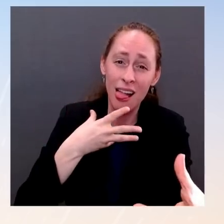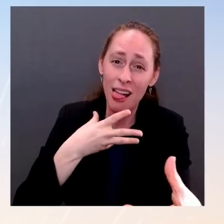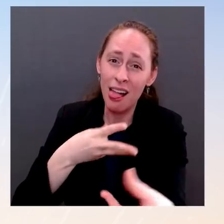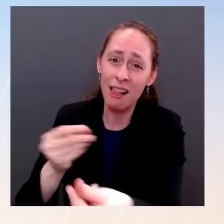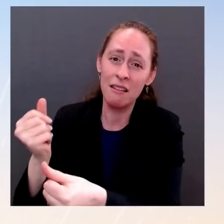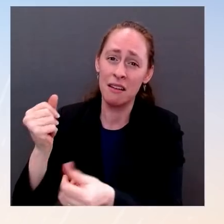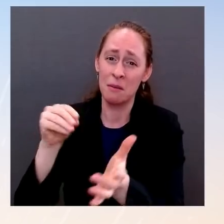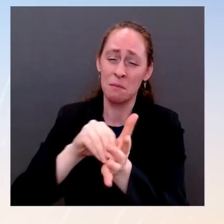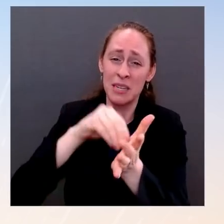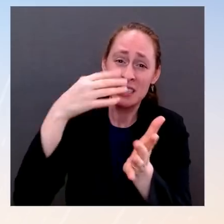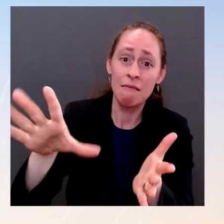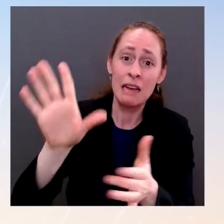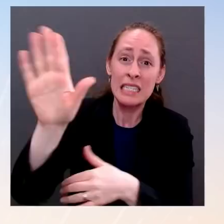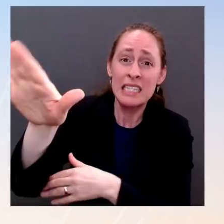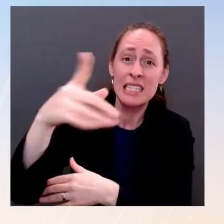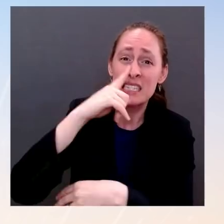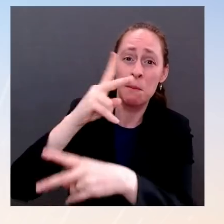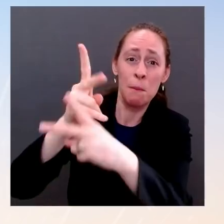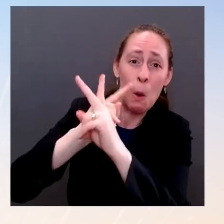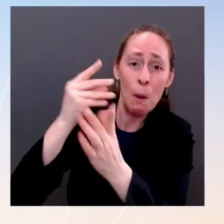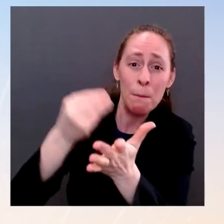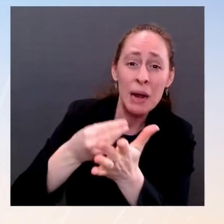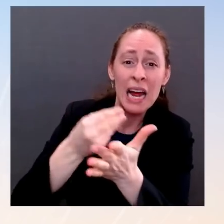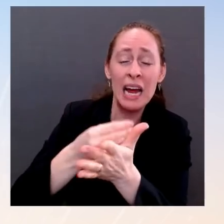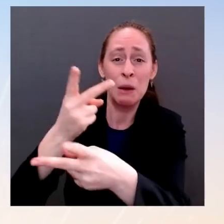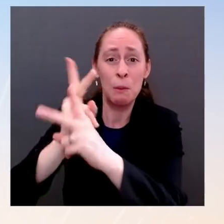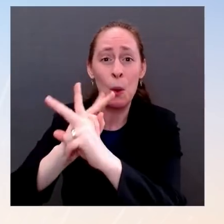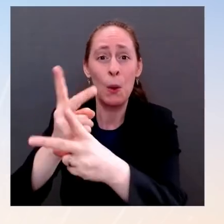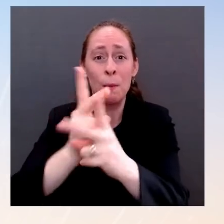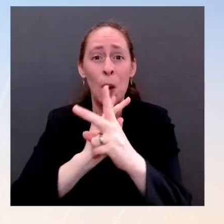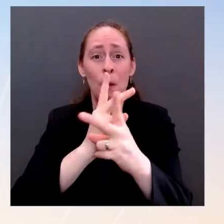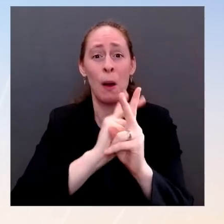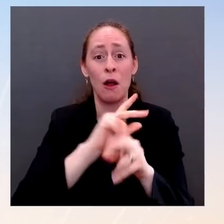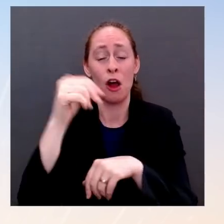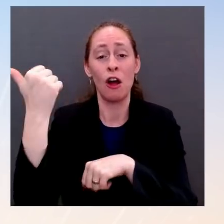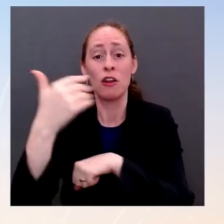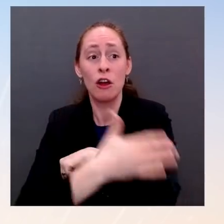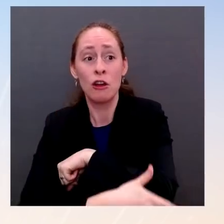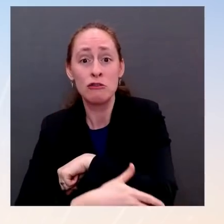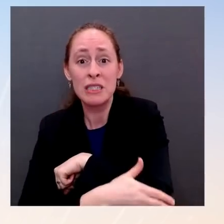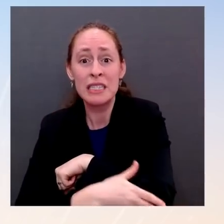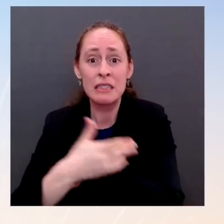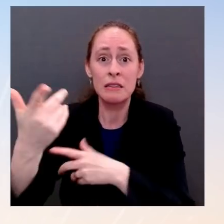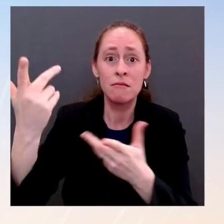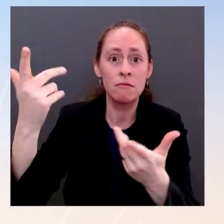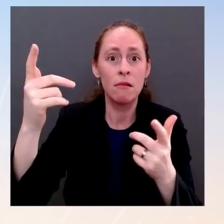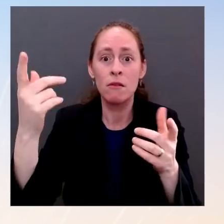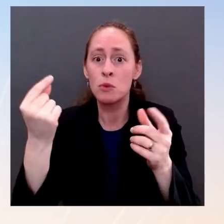and the erosion of its productive capacity. Taken together, Russia would become more dependent on countries